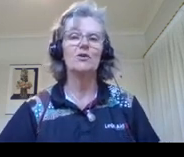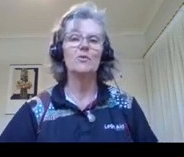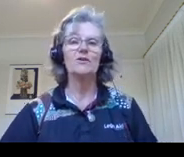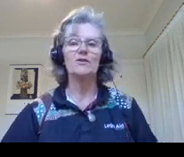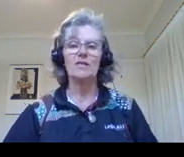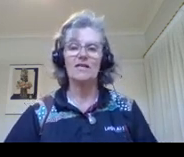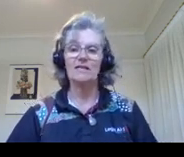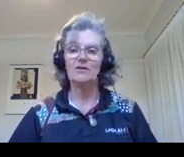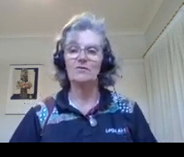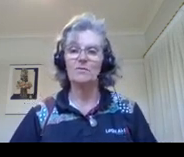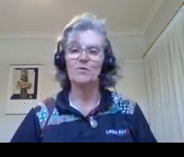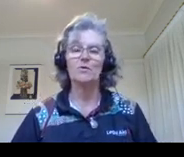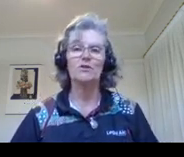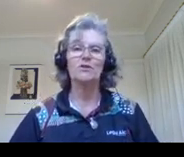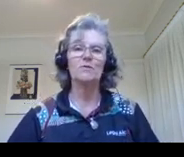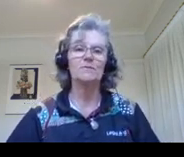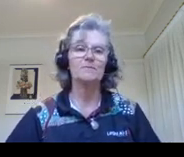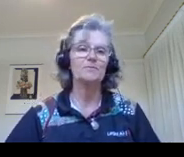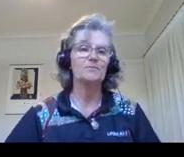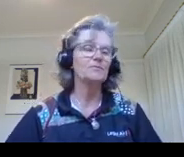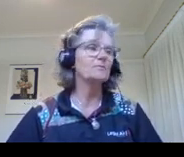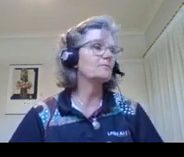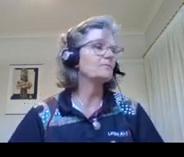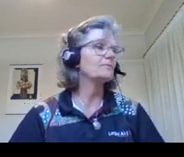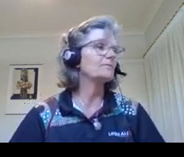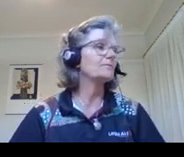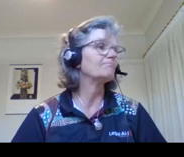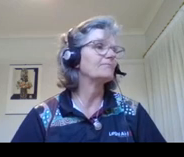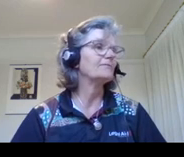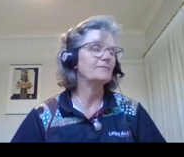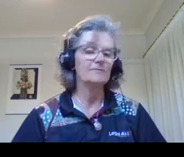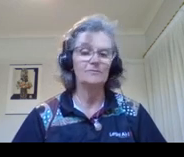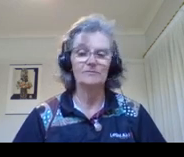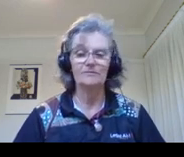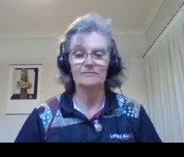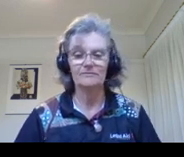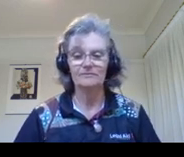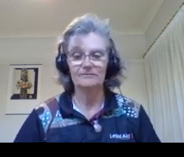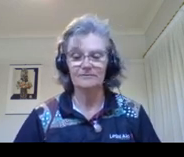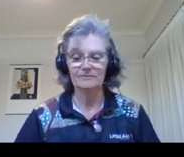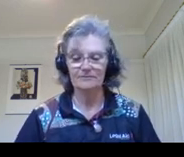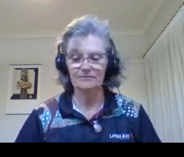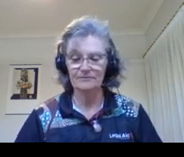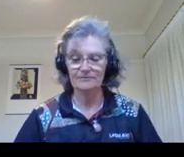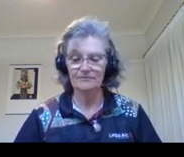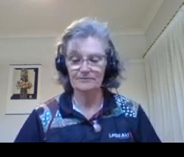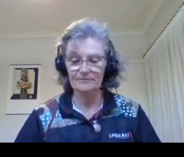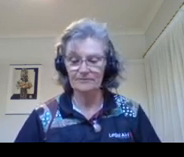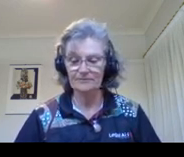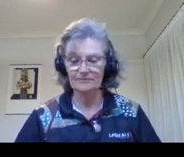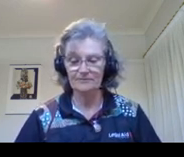who else can I report to absolutely so we talked a lot about banking because obviously you know we